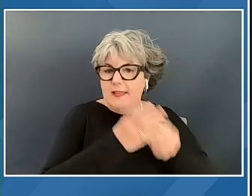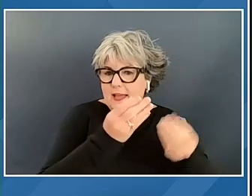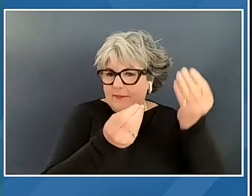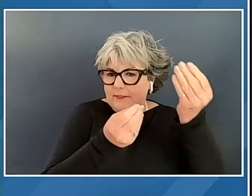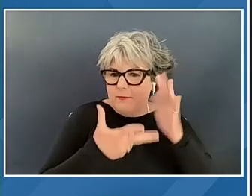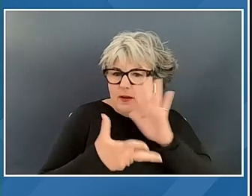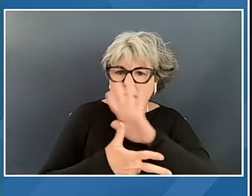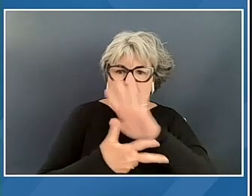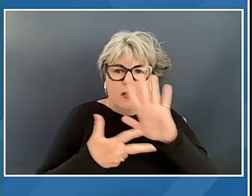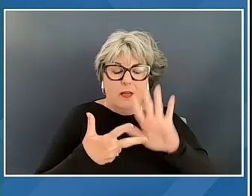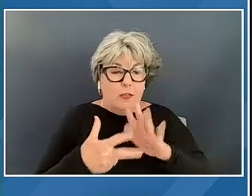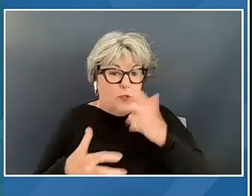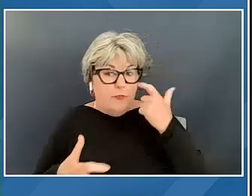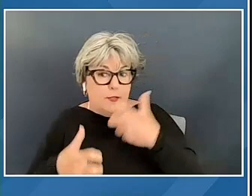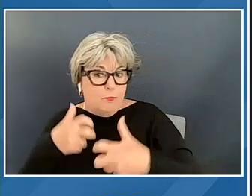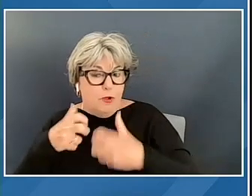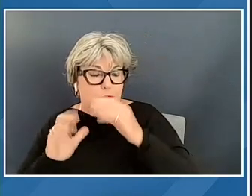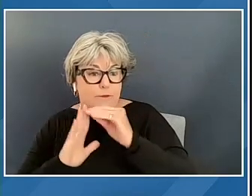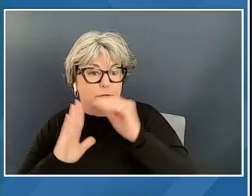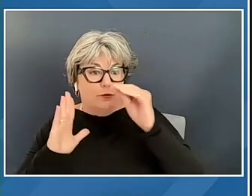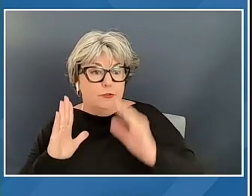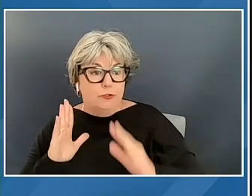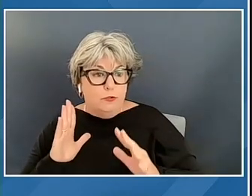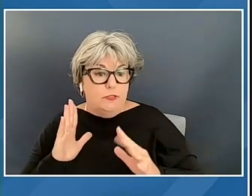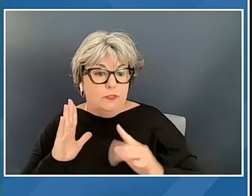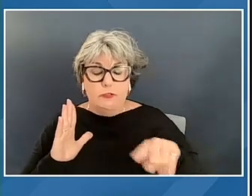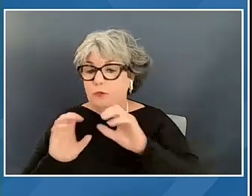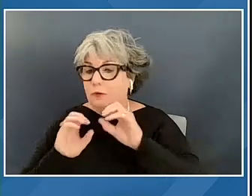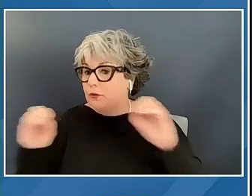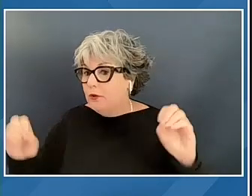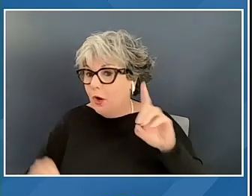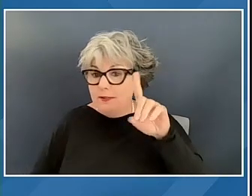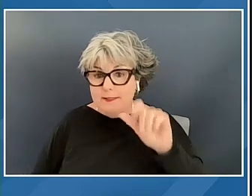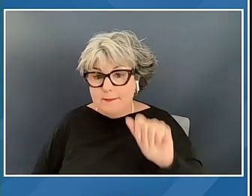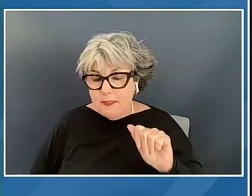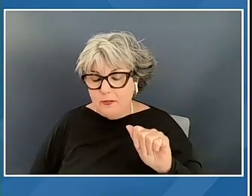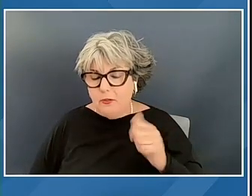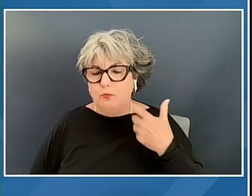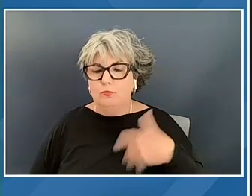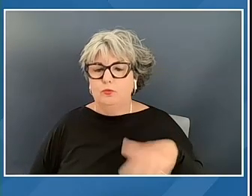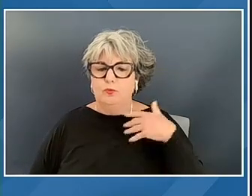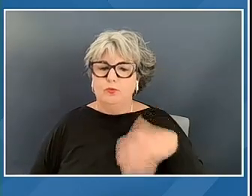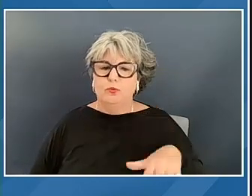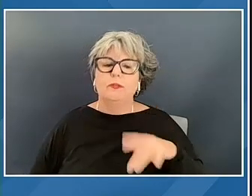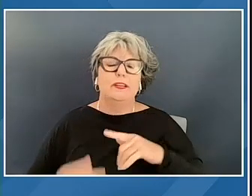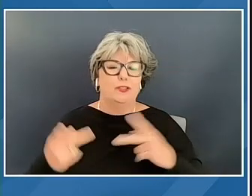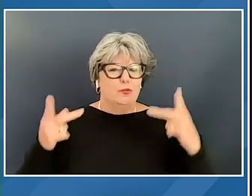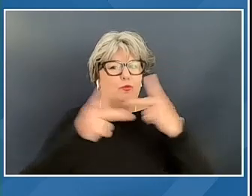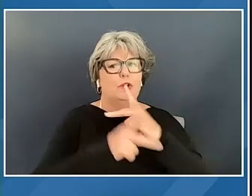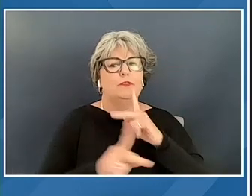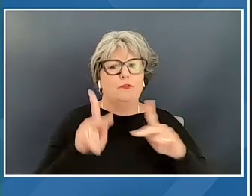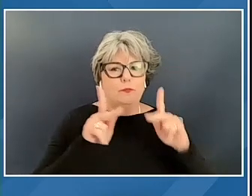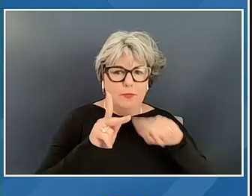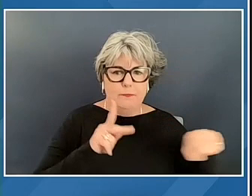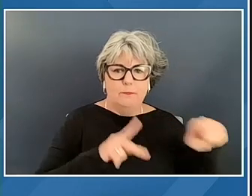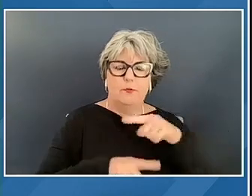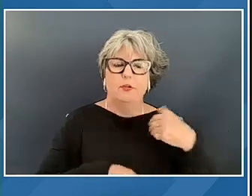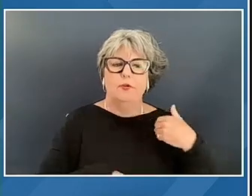a problem for students who do not have disabilities, it is significantly worse for students who have disabilities,